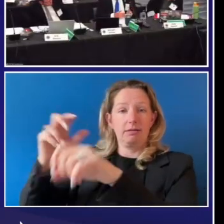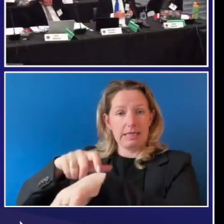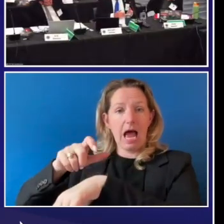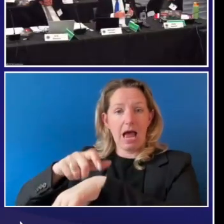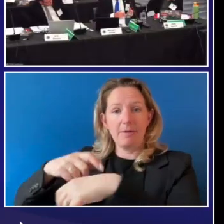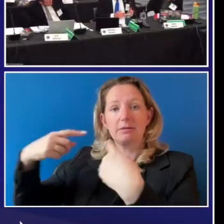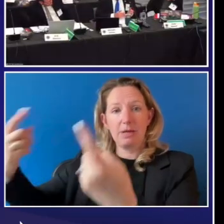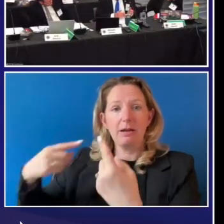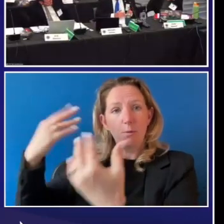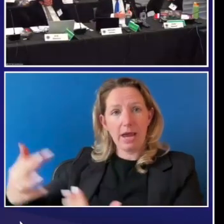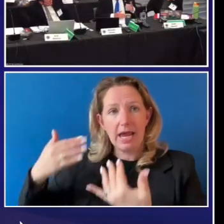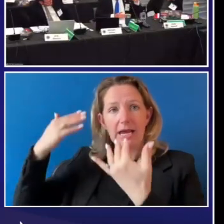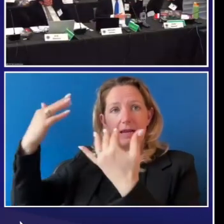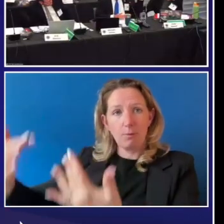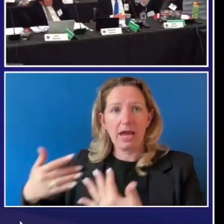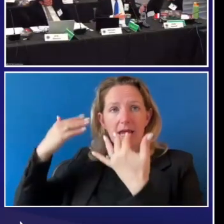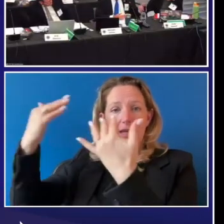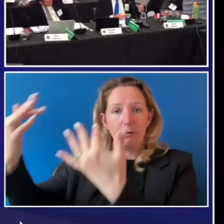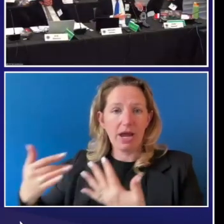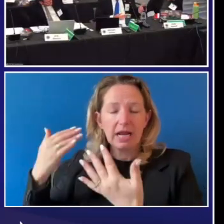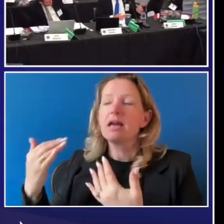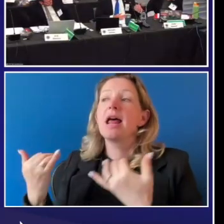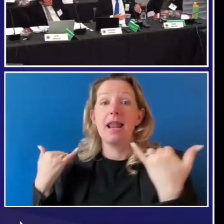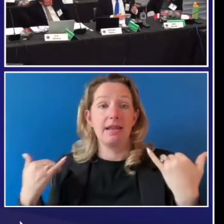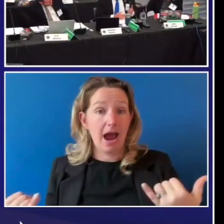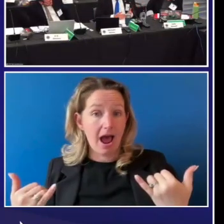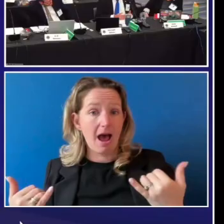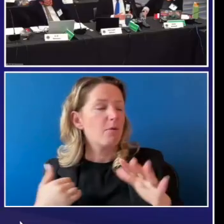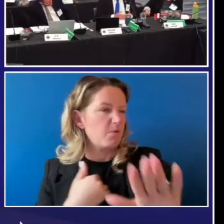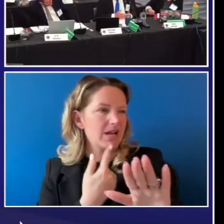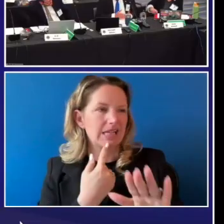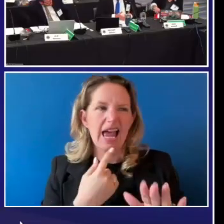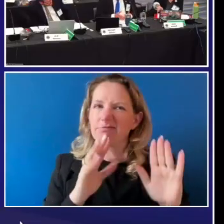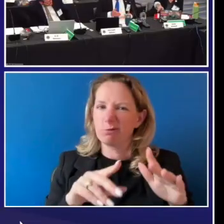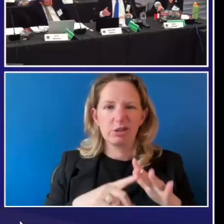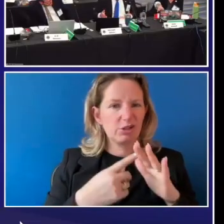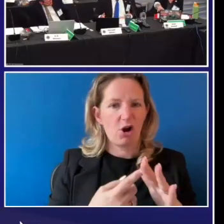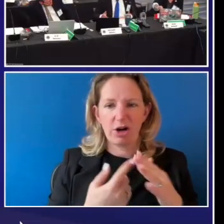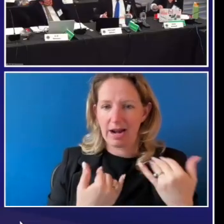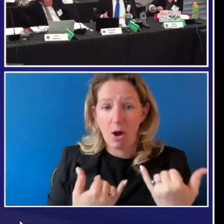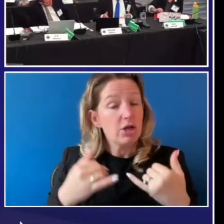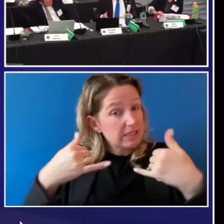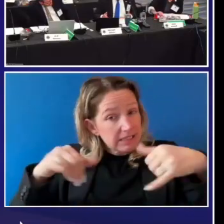application and say, we're going to start the clock when you tell us you want to start it. Understanding you still have to do all those other things.